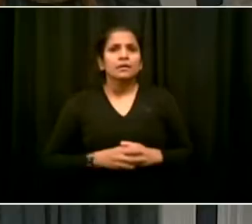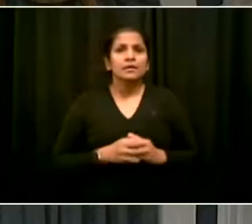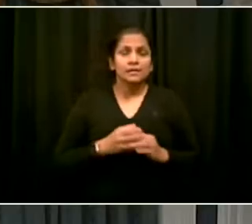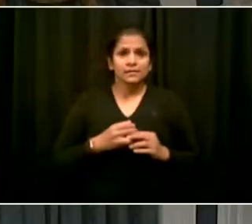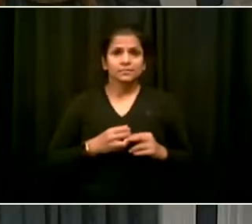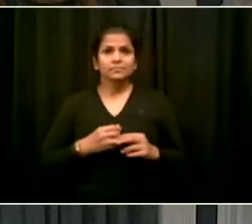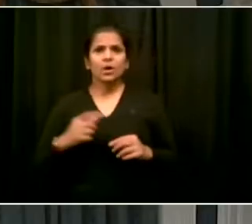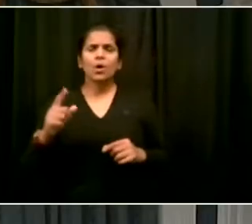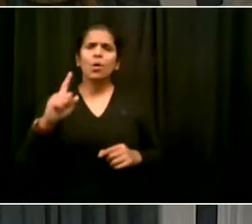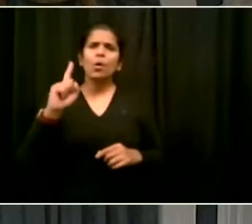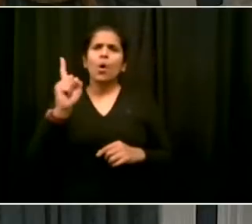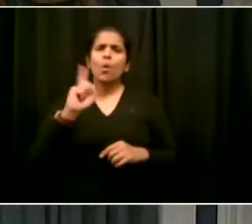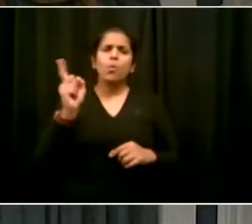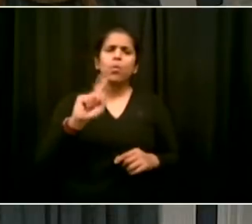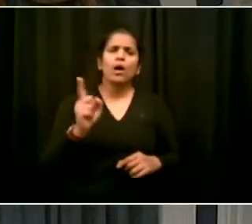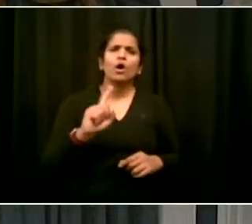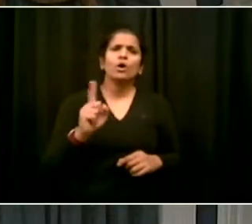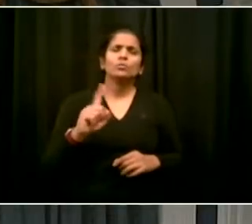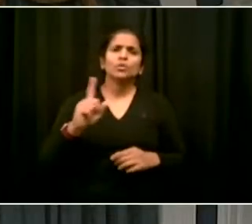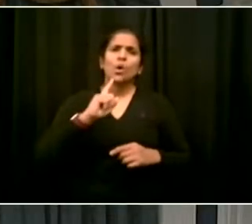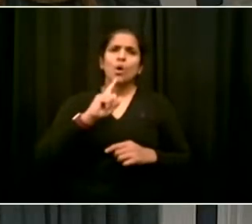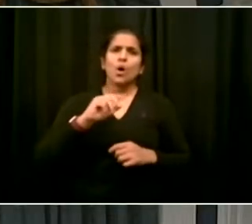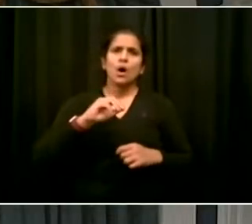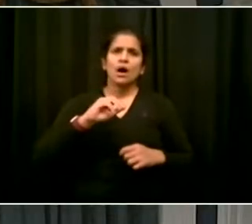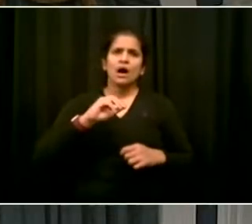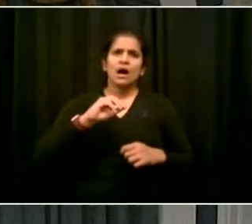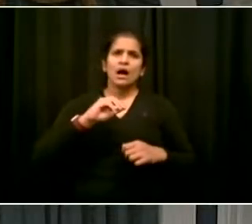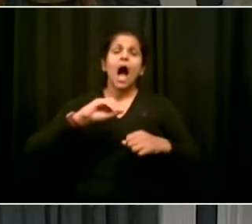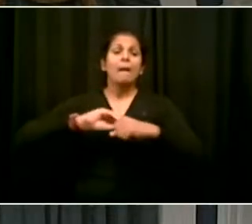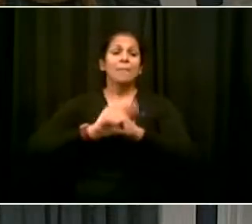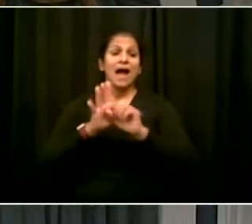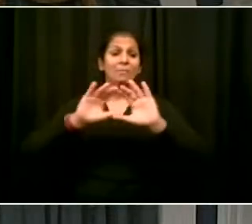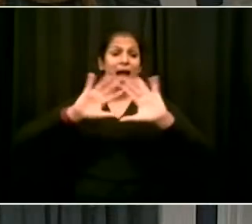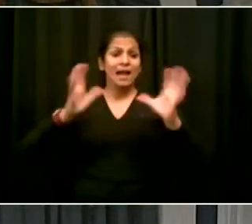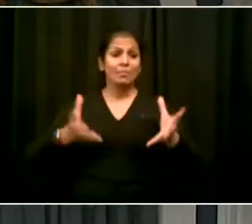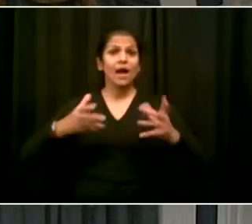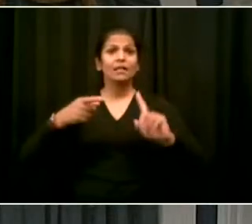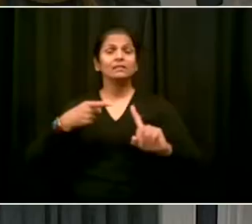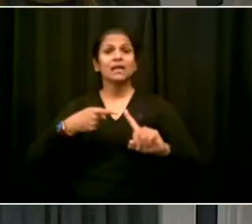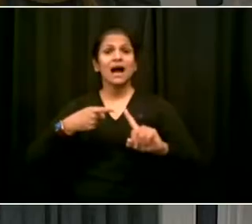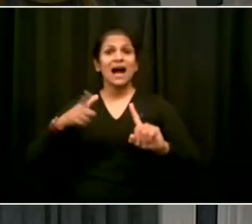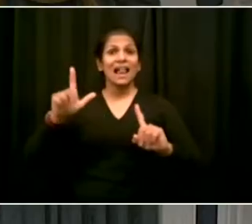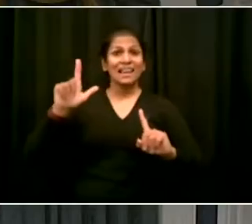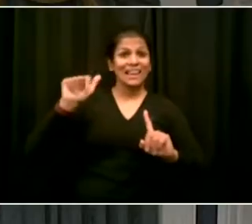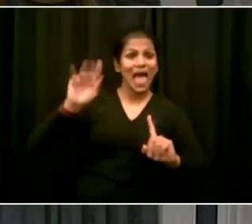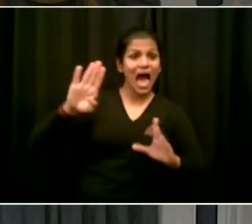QUESTIONS I WOULD LIKE TO KNOW WHERE WILL THE PANDEMIC RESPONSES THE